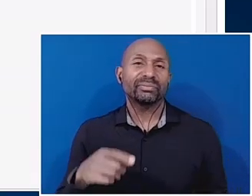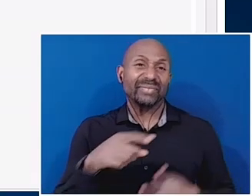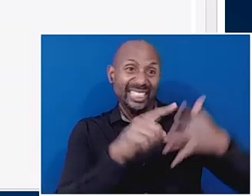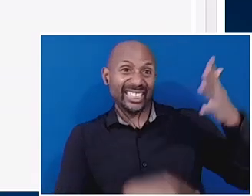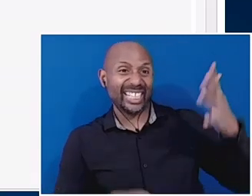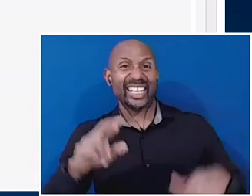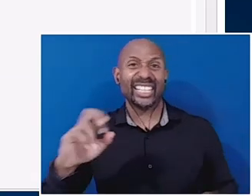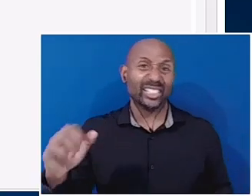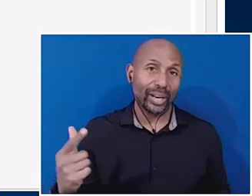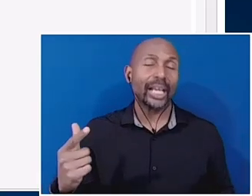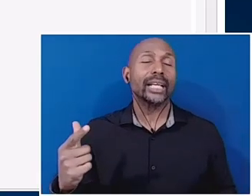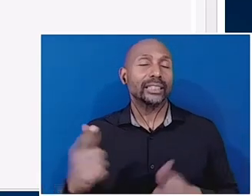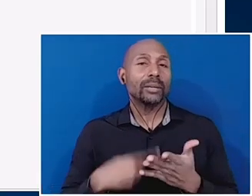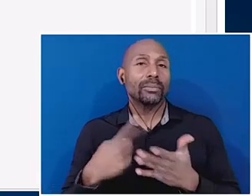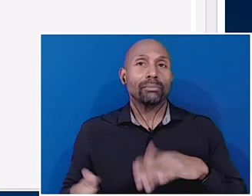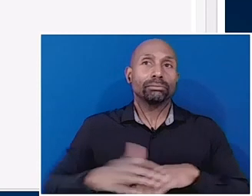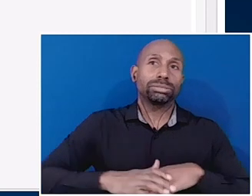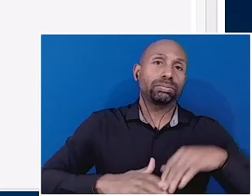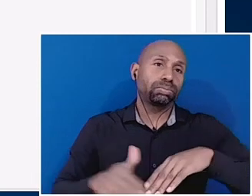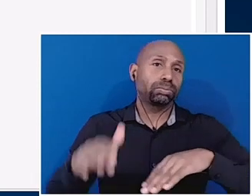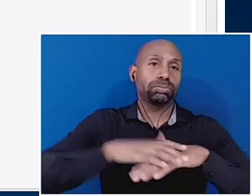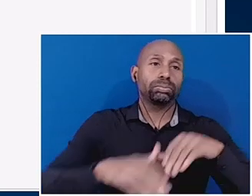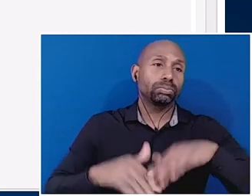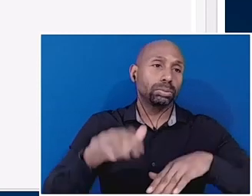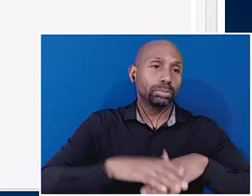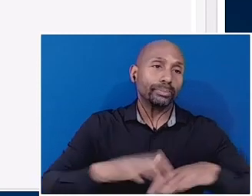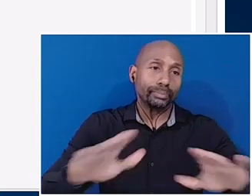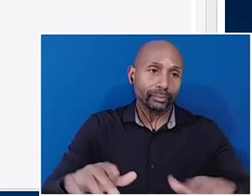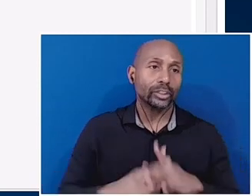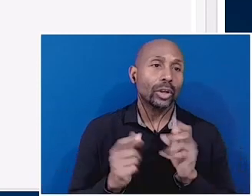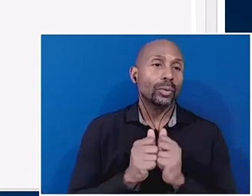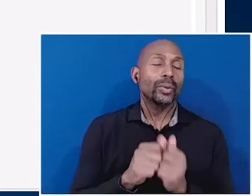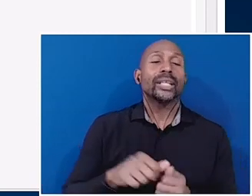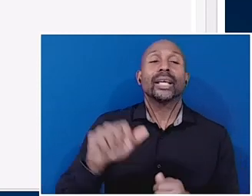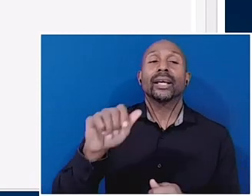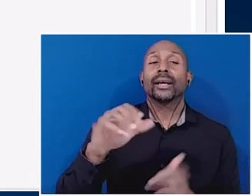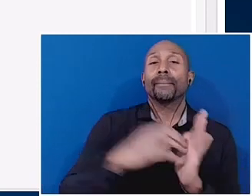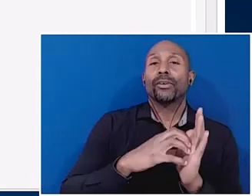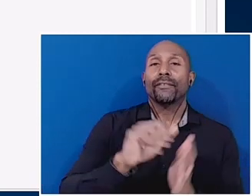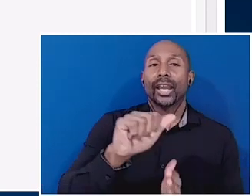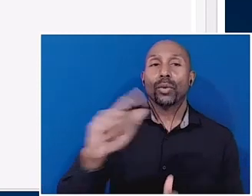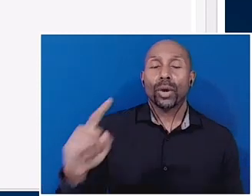another. In paragraph (a)(1) there we have substituted adequate for written.